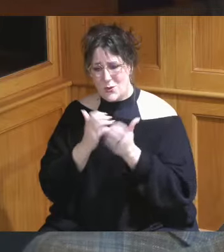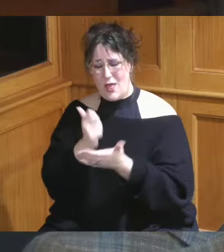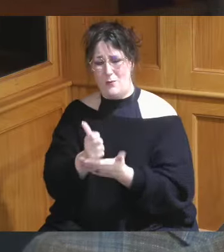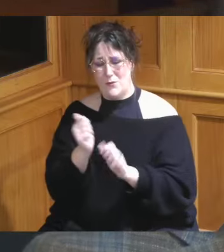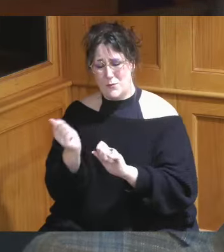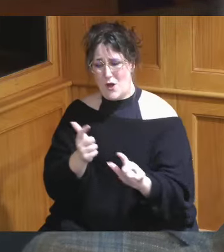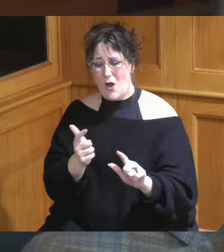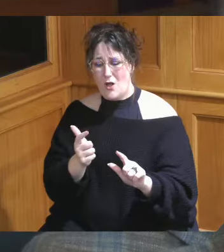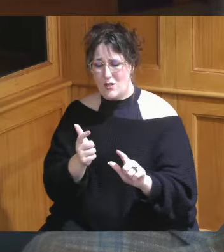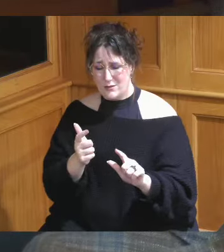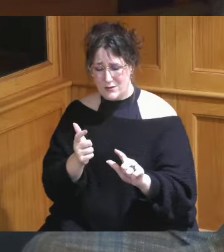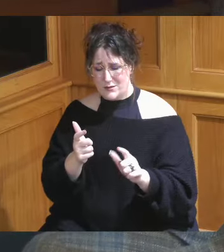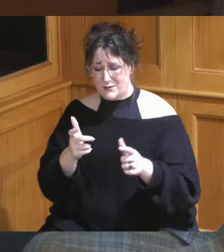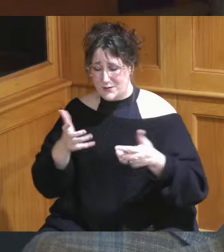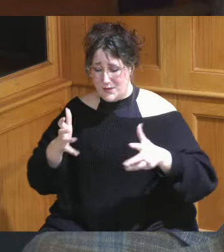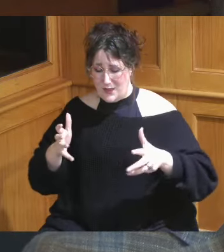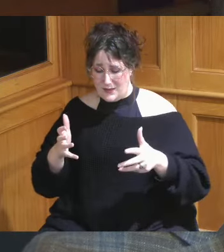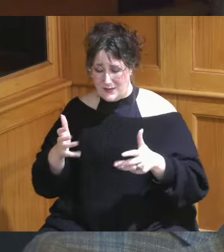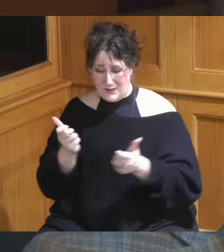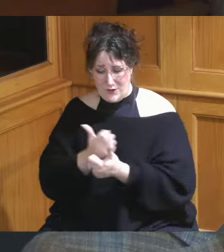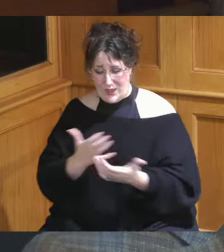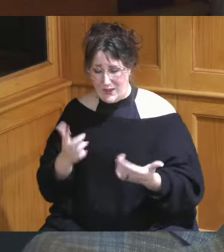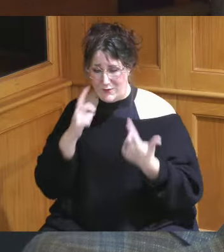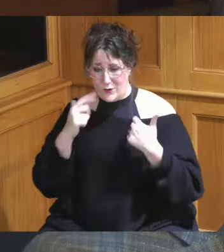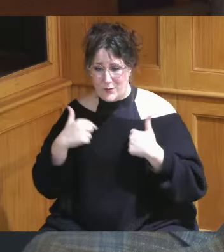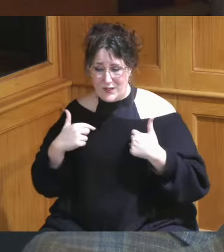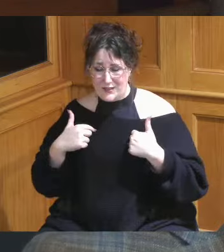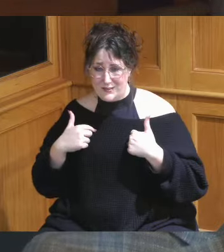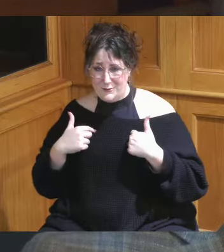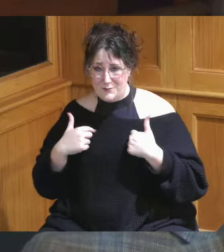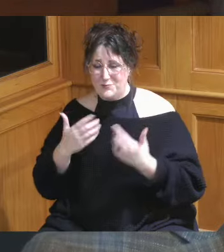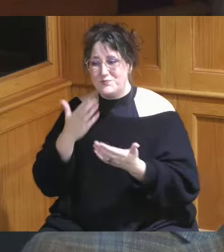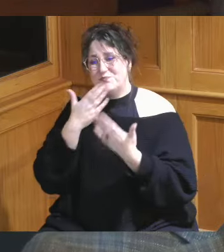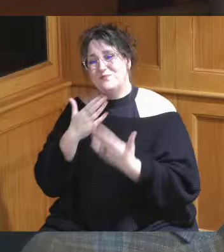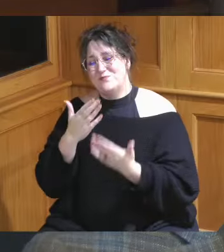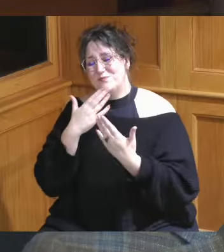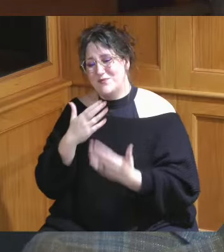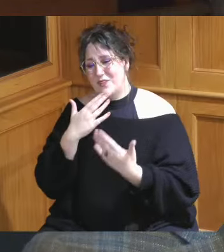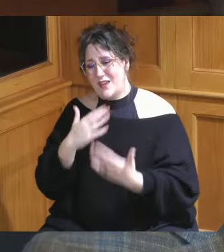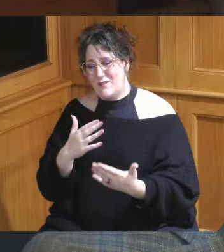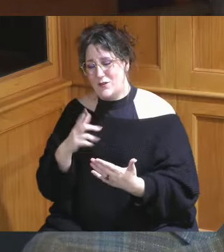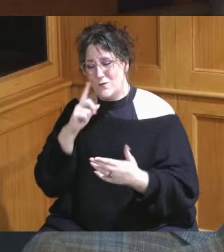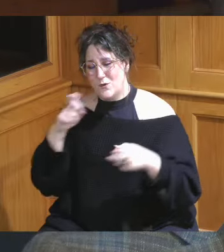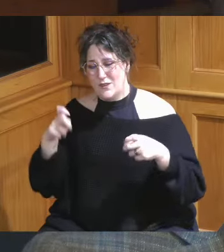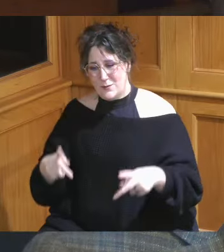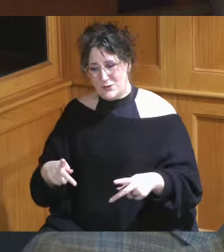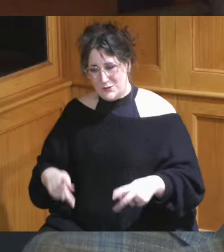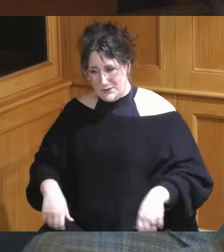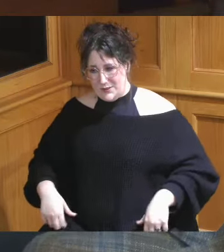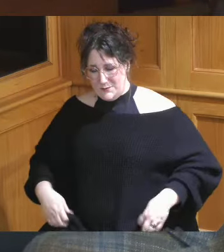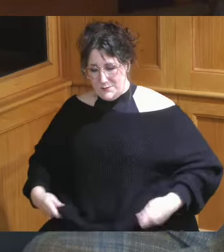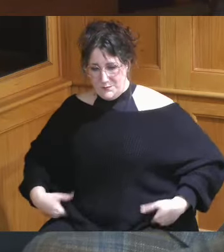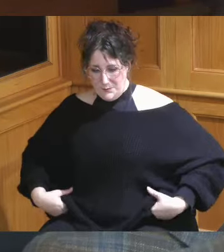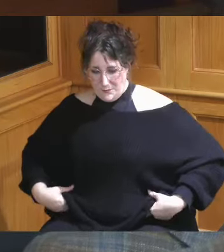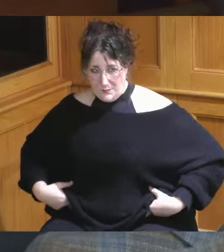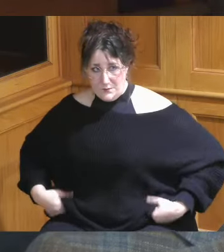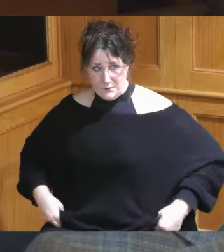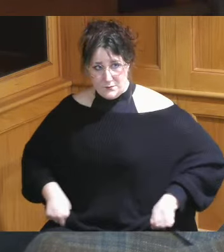that's what I have. I just want to say just being thankful for the opportunity to serve and being